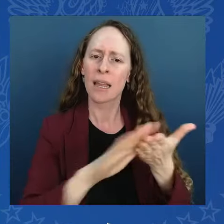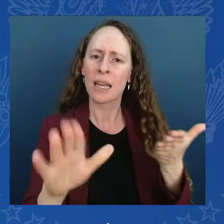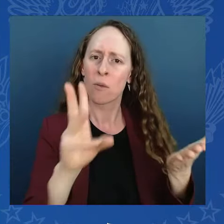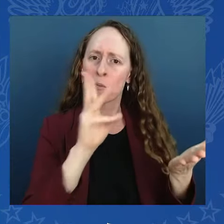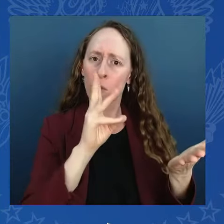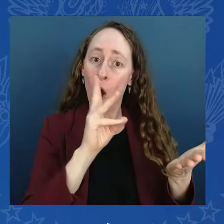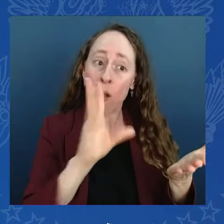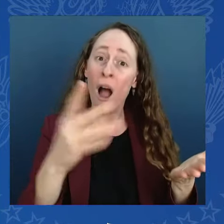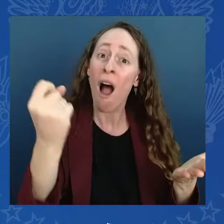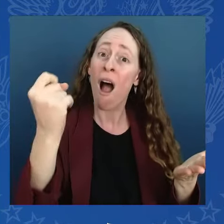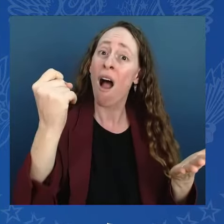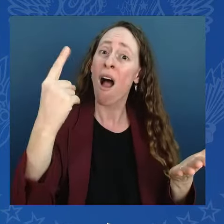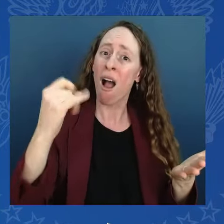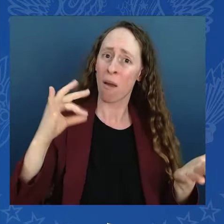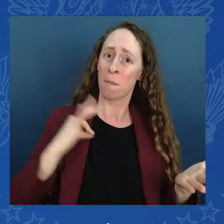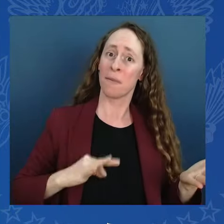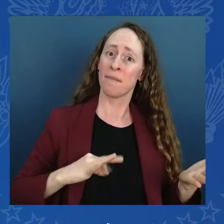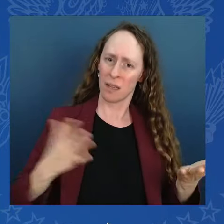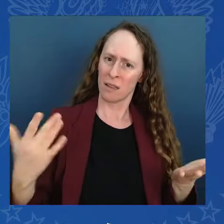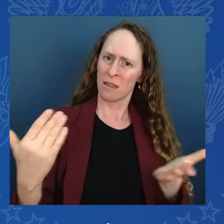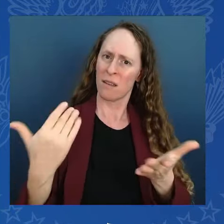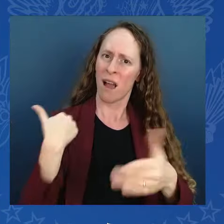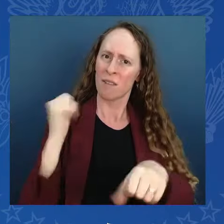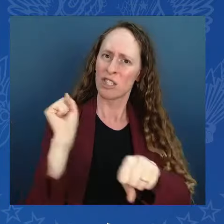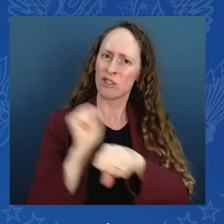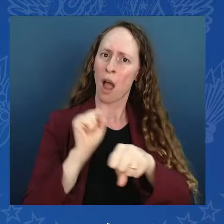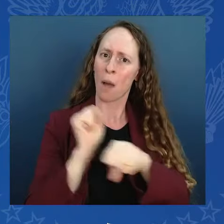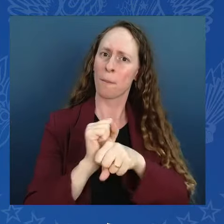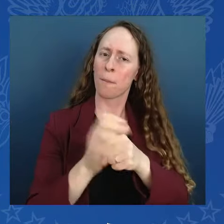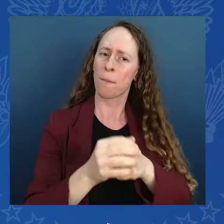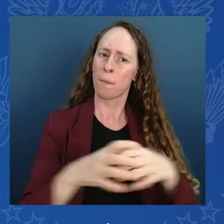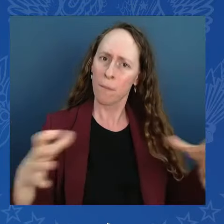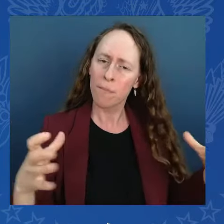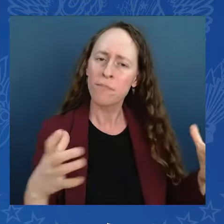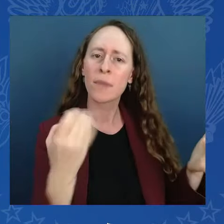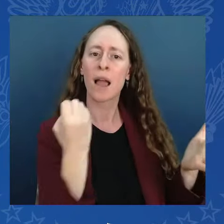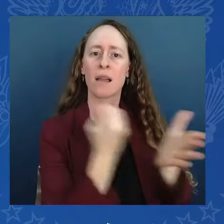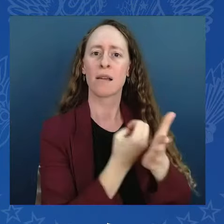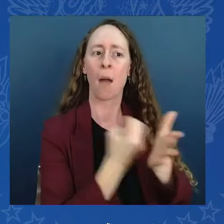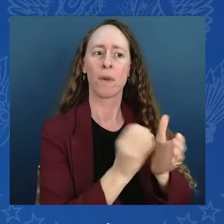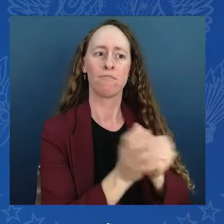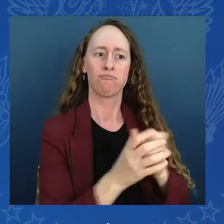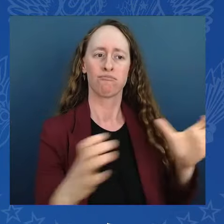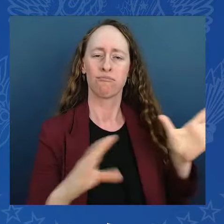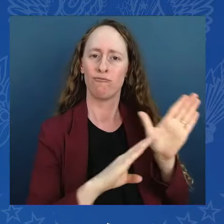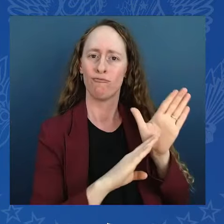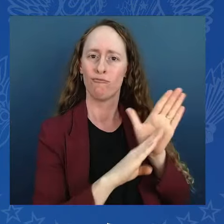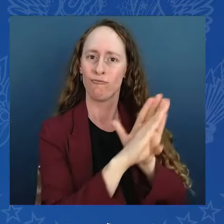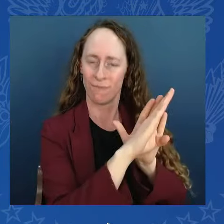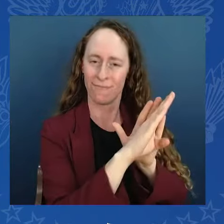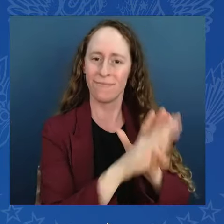Folks, the middle class built this country,